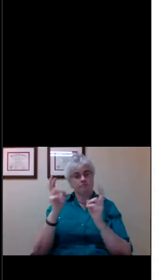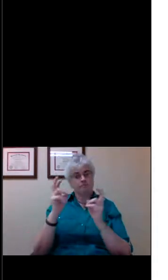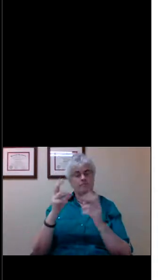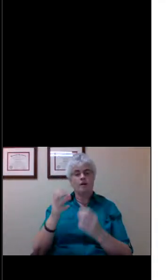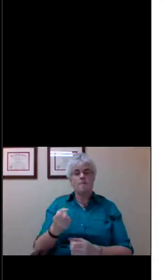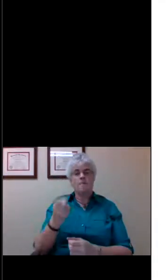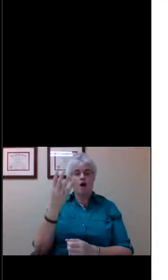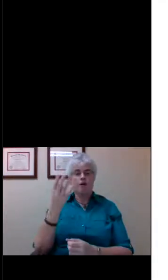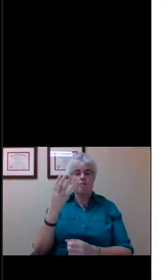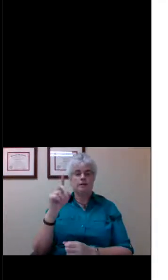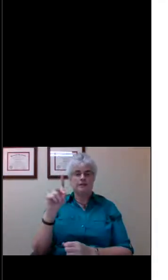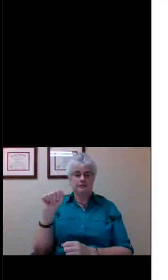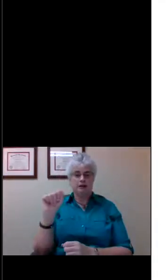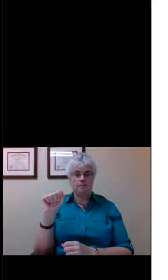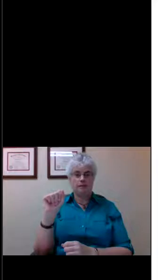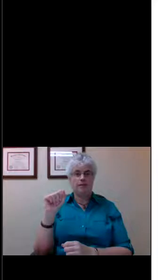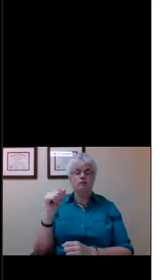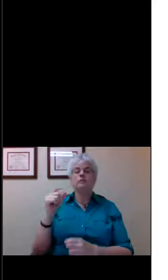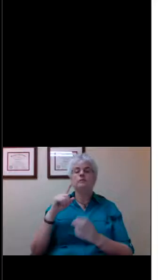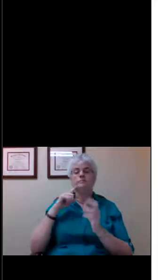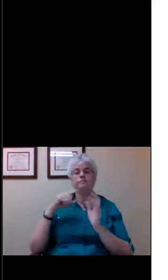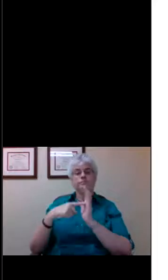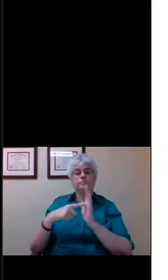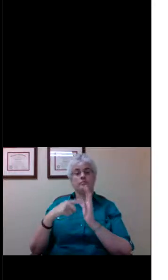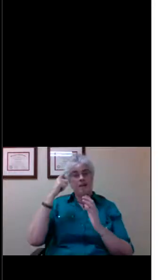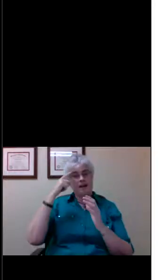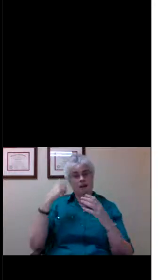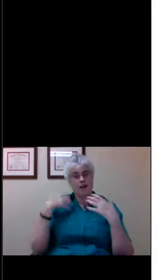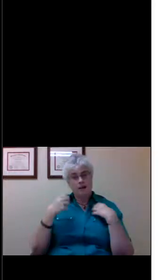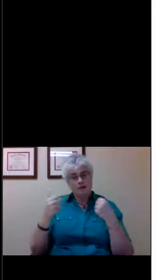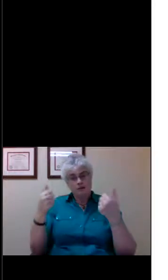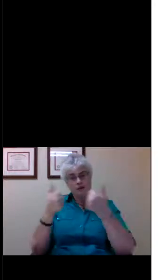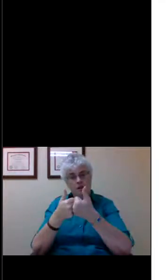group of students with "special needs" or students with multiple disabilities,